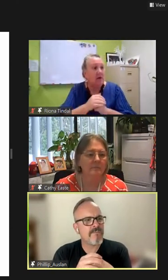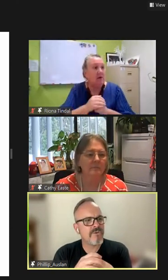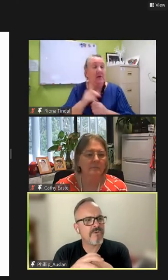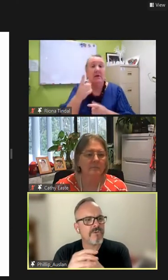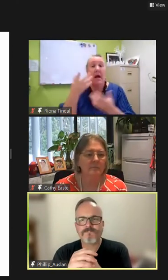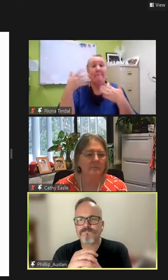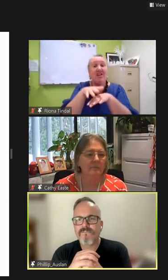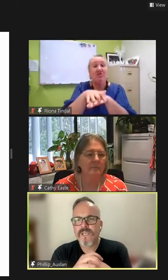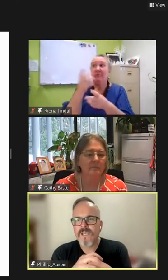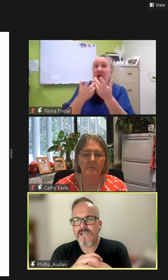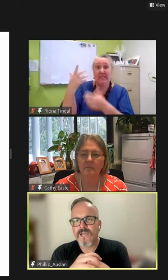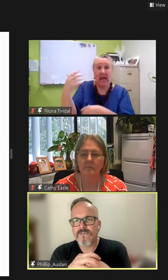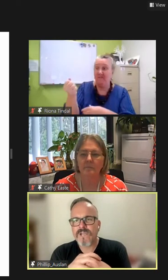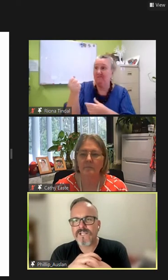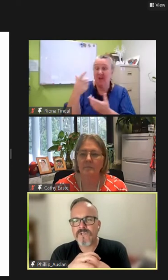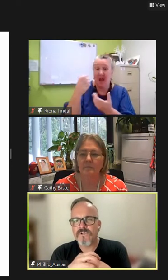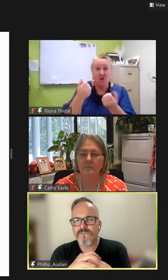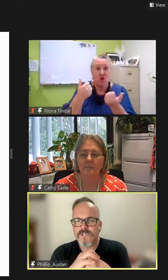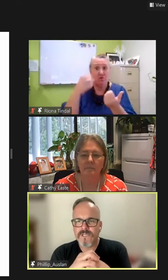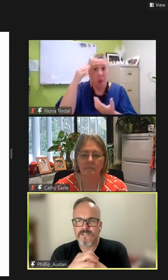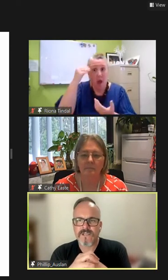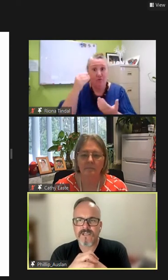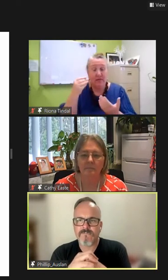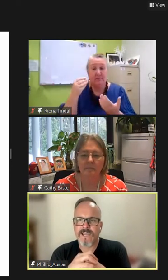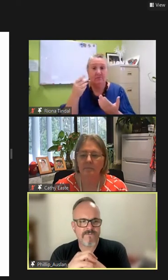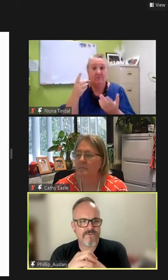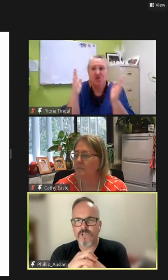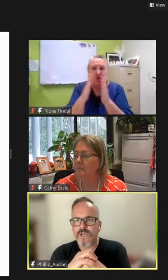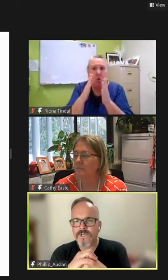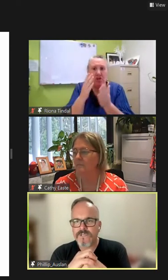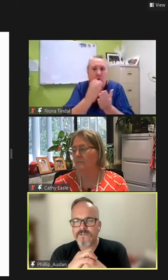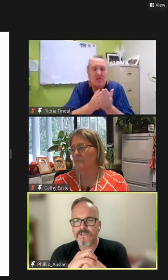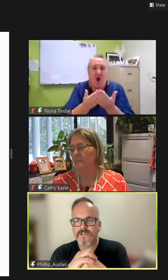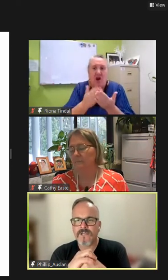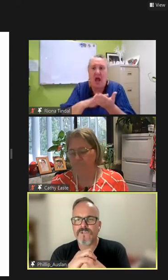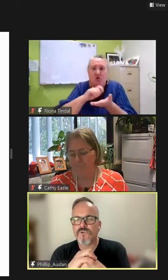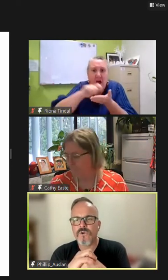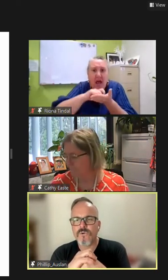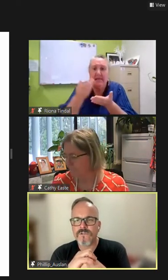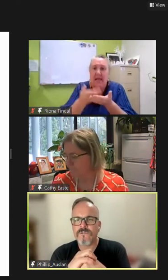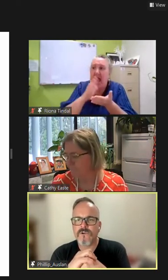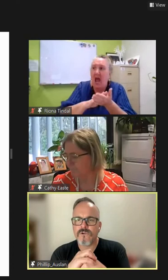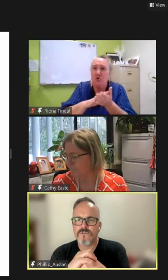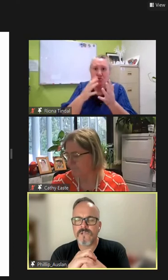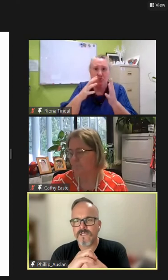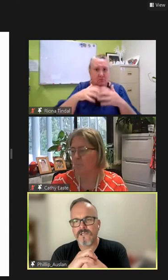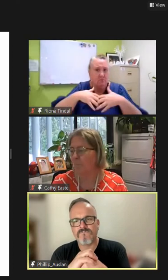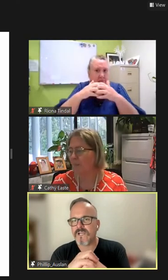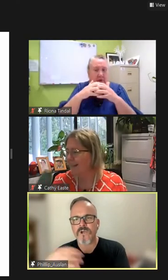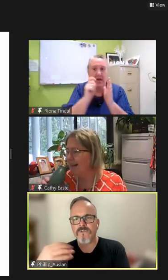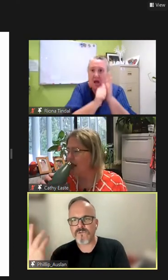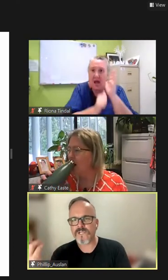let them move on. Mainstream universities have good libraries with short courses on assignment